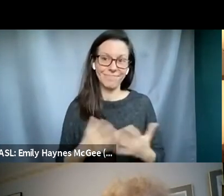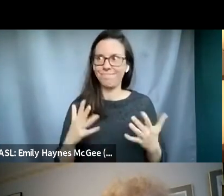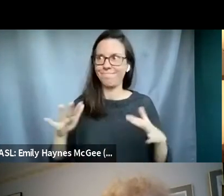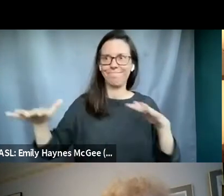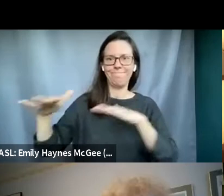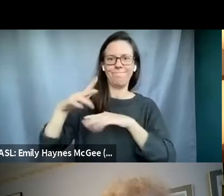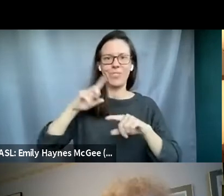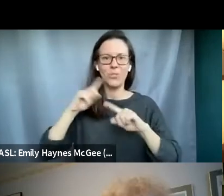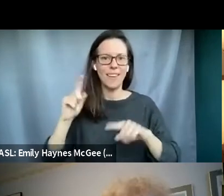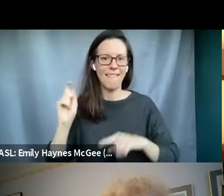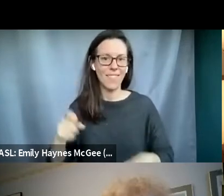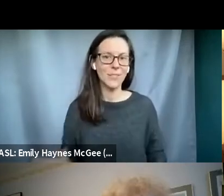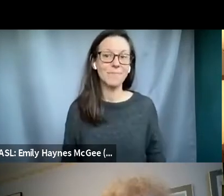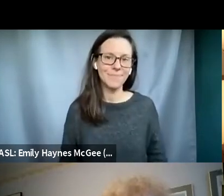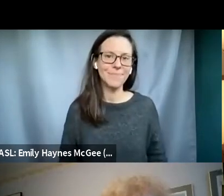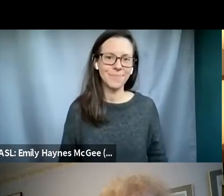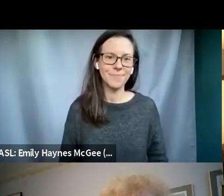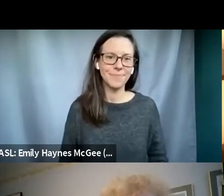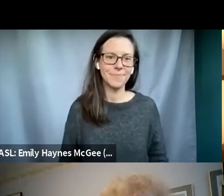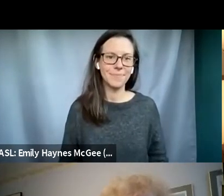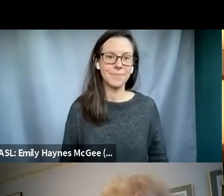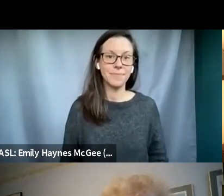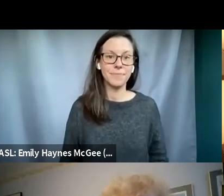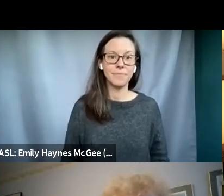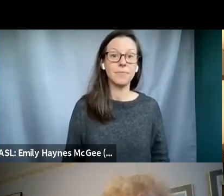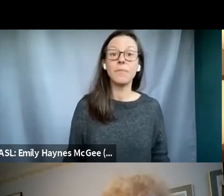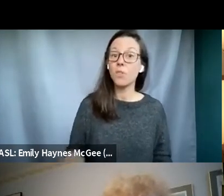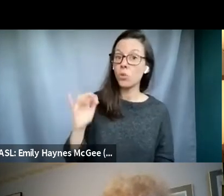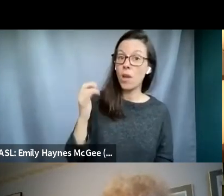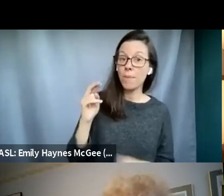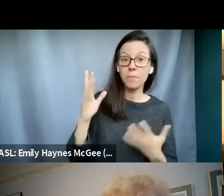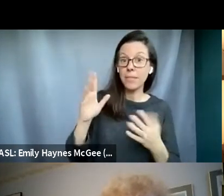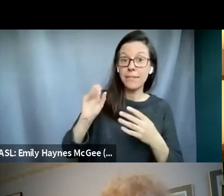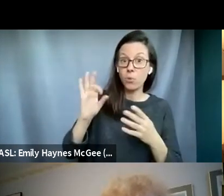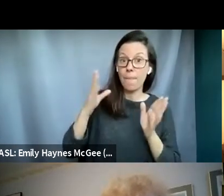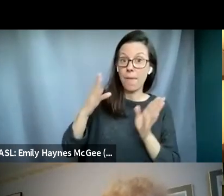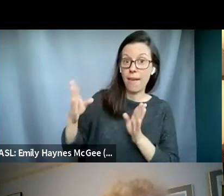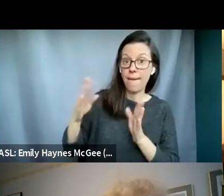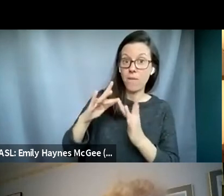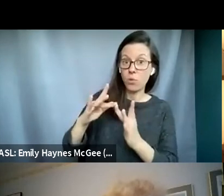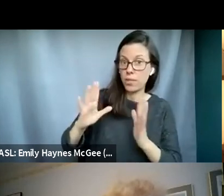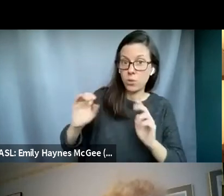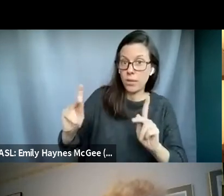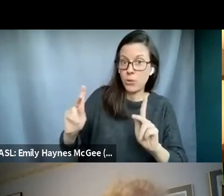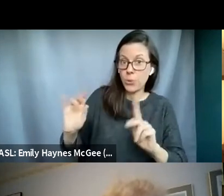Or if you want to start off from doing virtual from the beginning. Right.